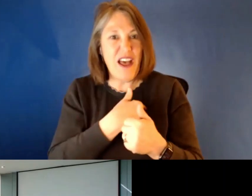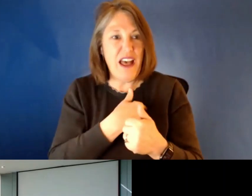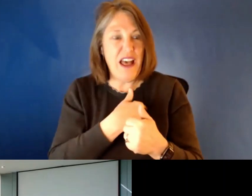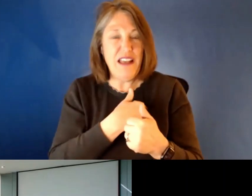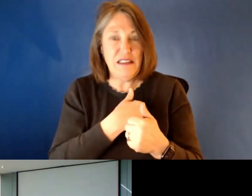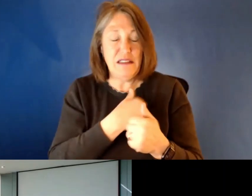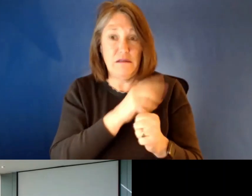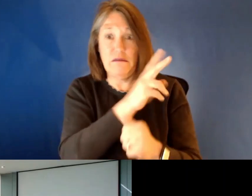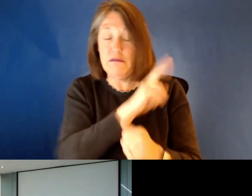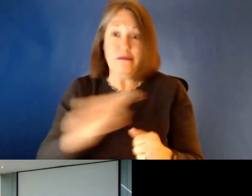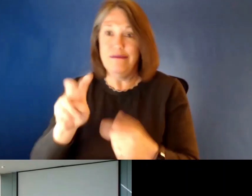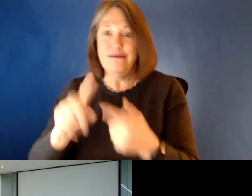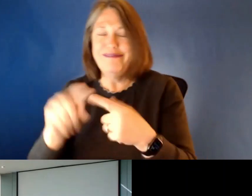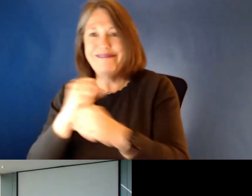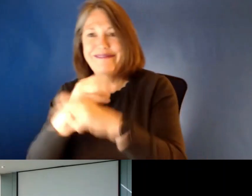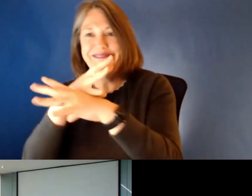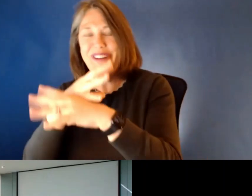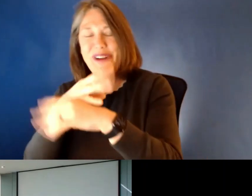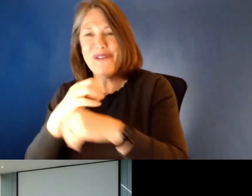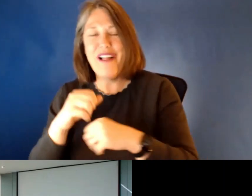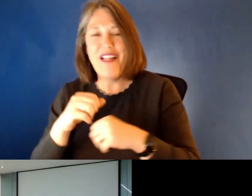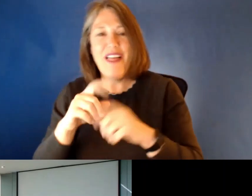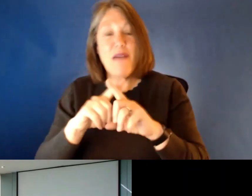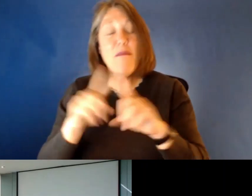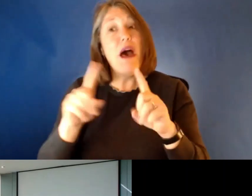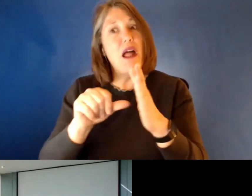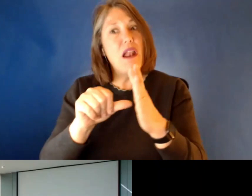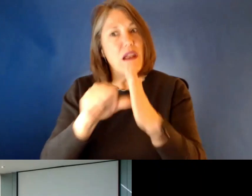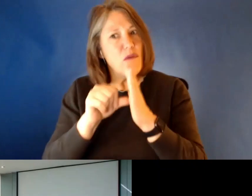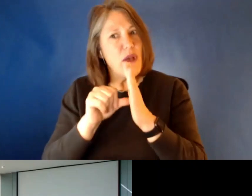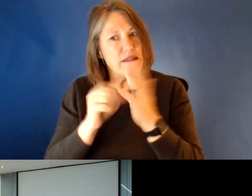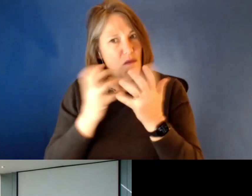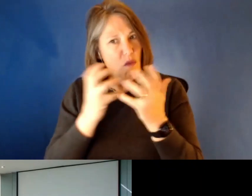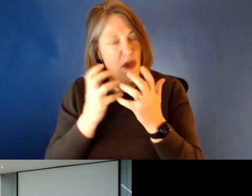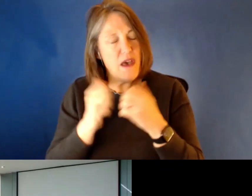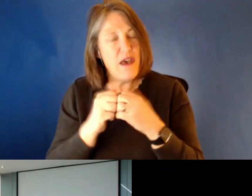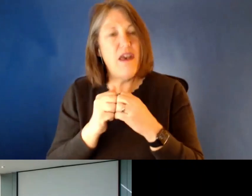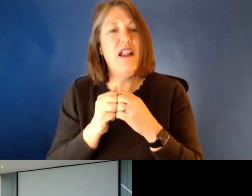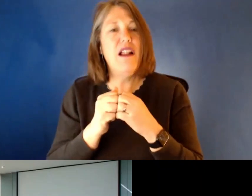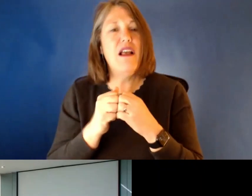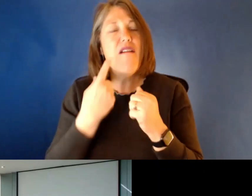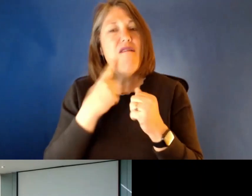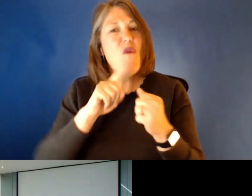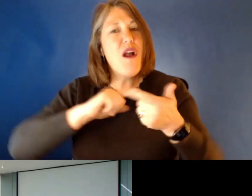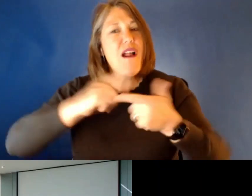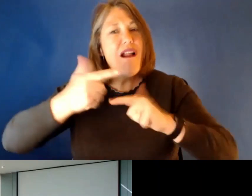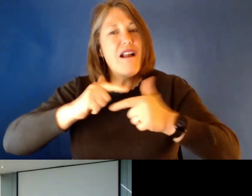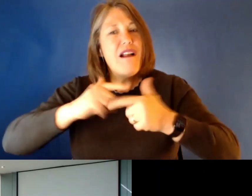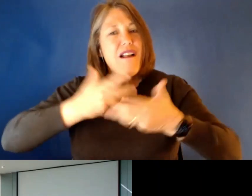06:14:20 But the impressive part of the interactive presentation